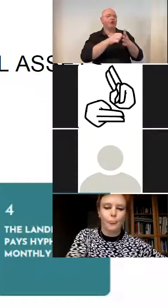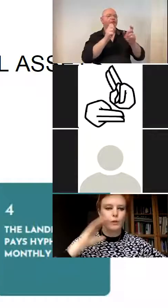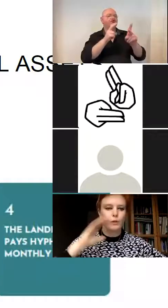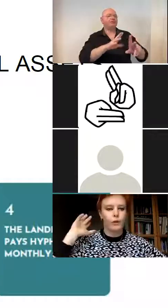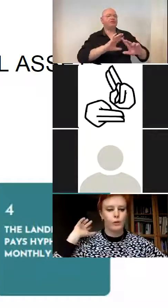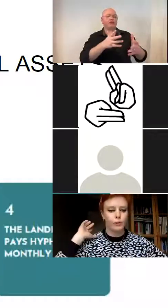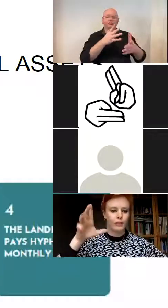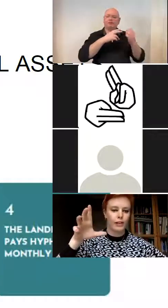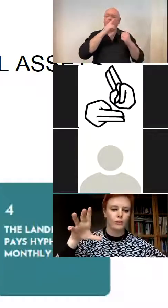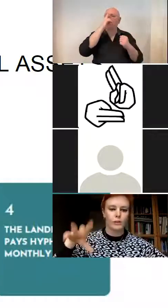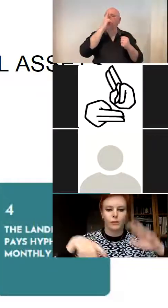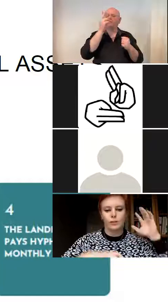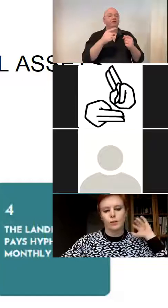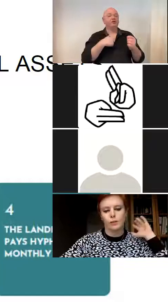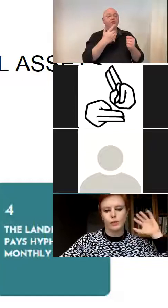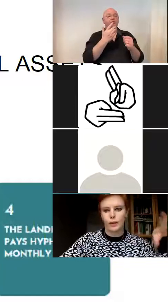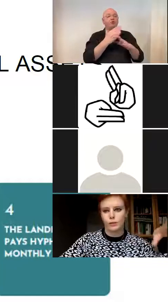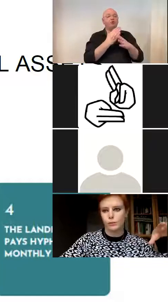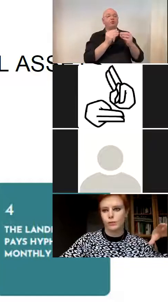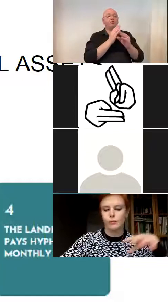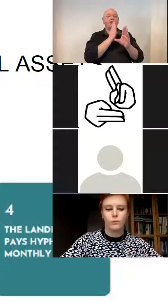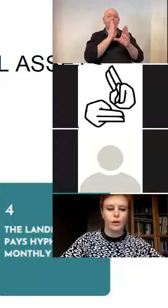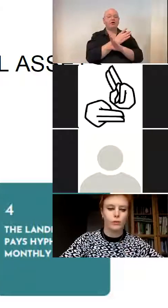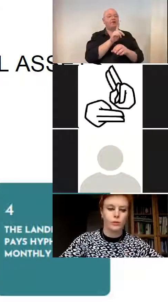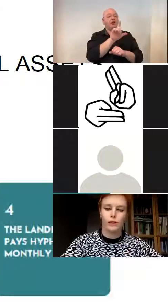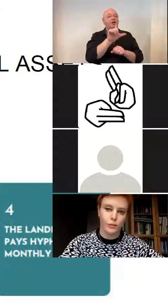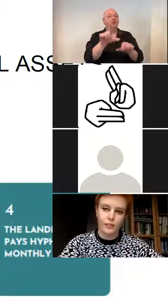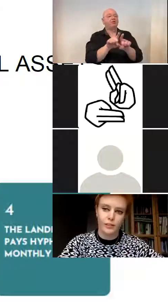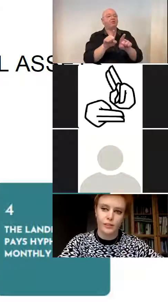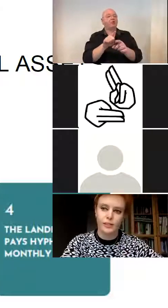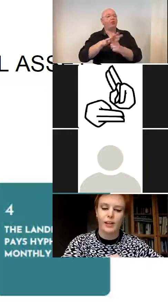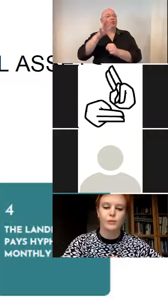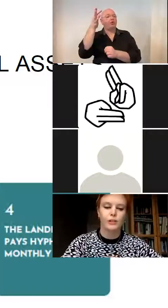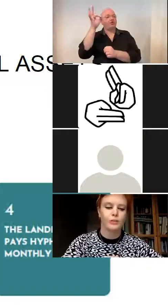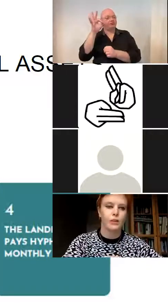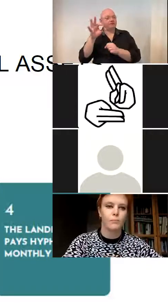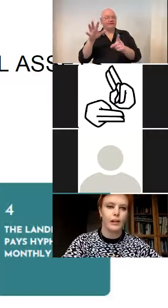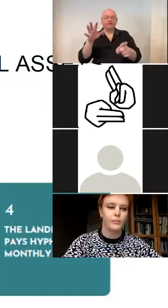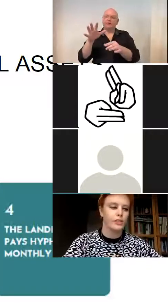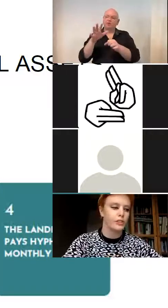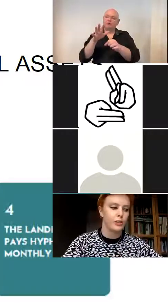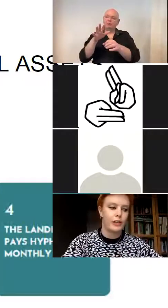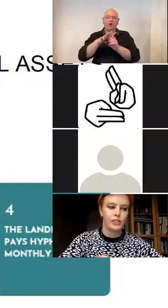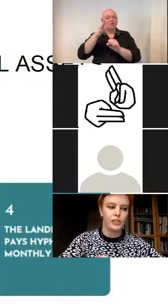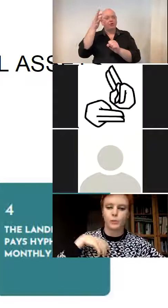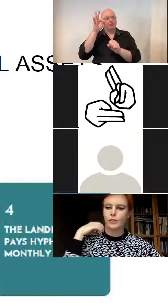the high street. 37,000 artists. We support all of the creative arts, not just